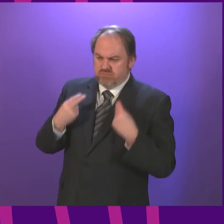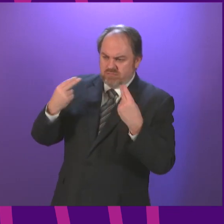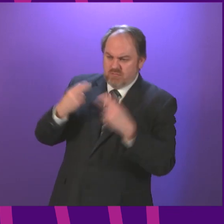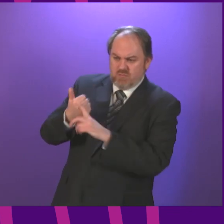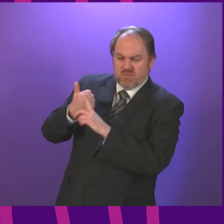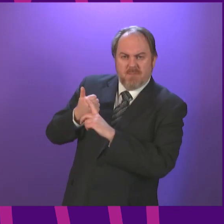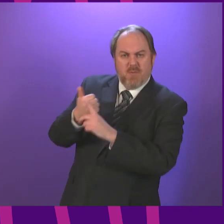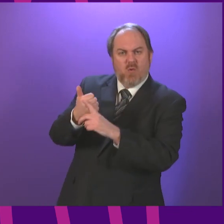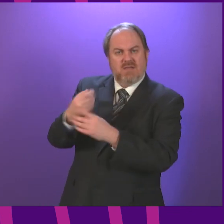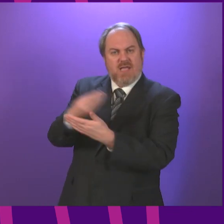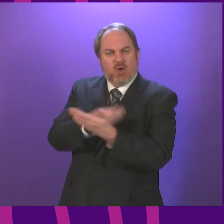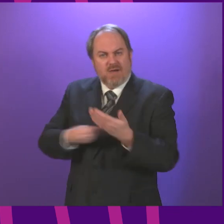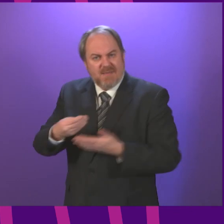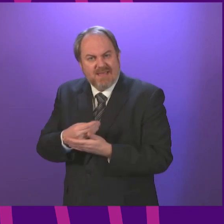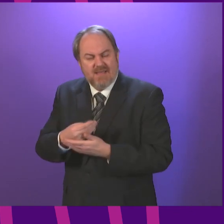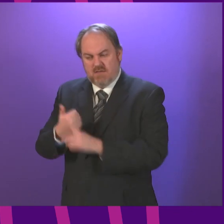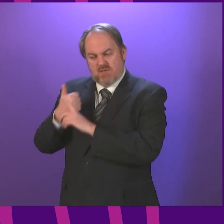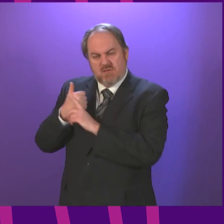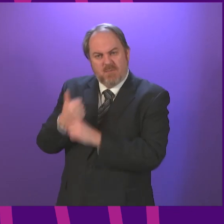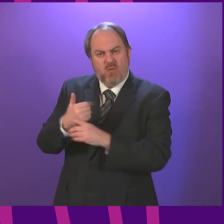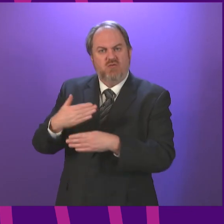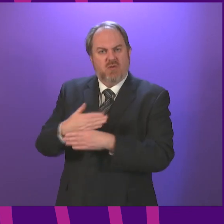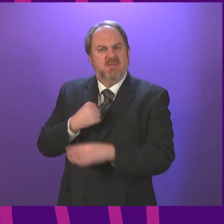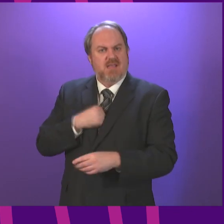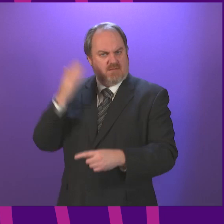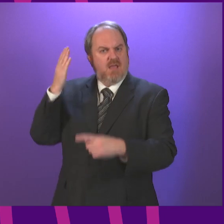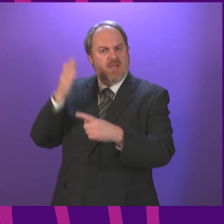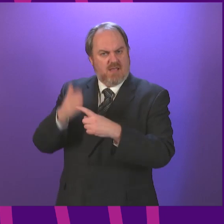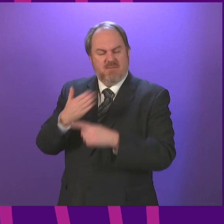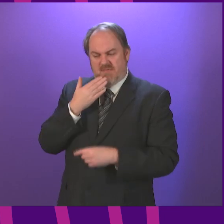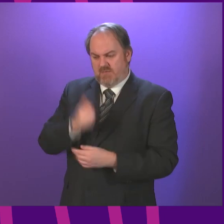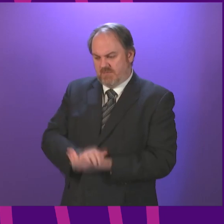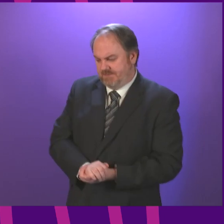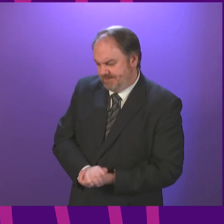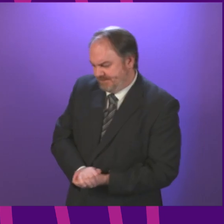economic prospects; that is what we will always be.